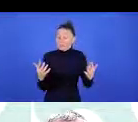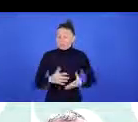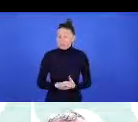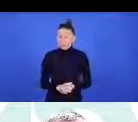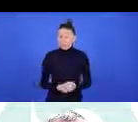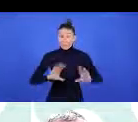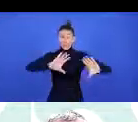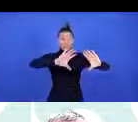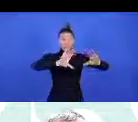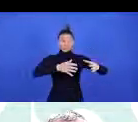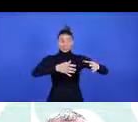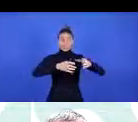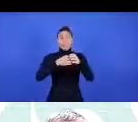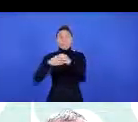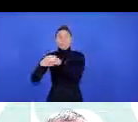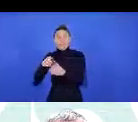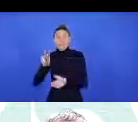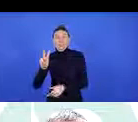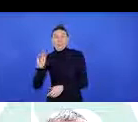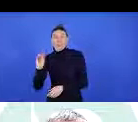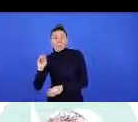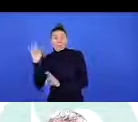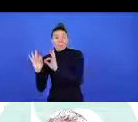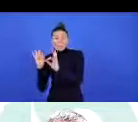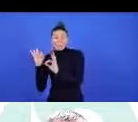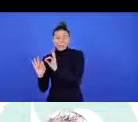, how many of them use hearing aids?